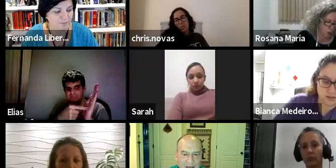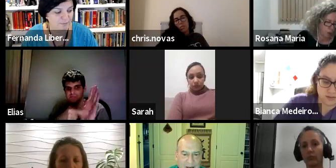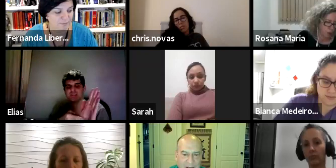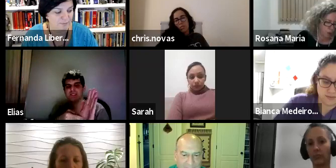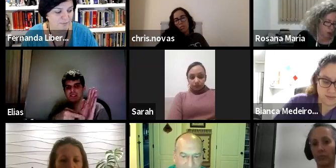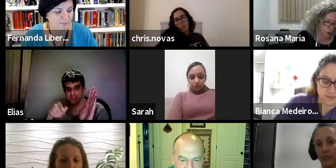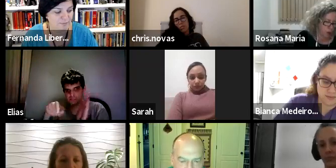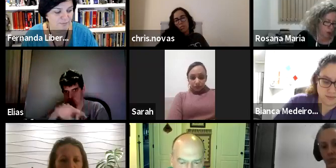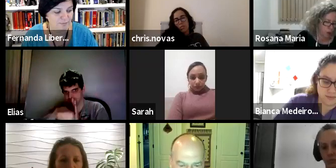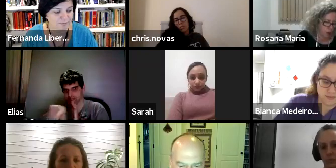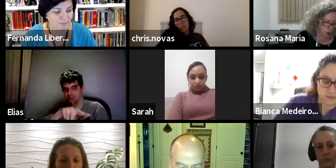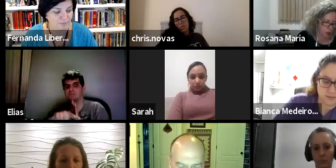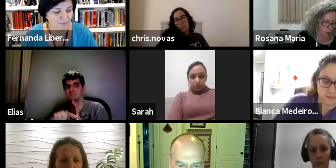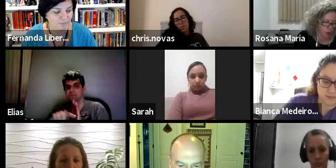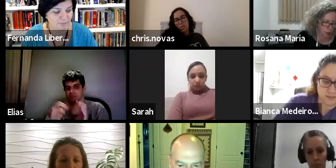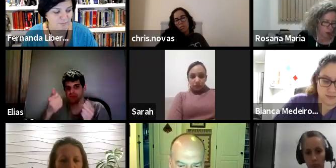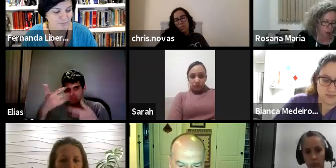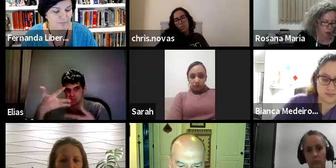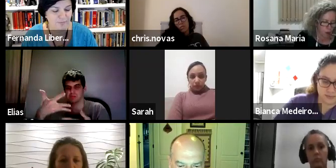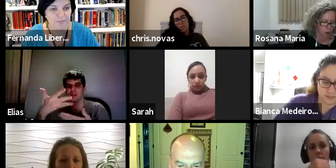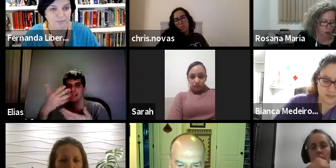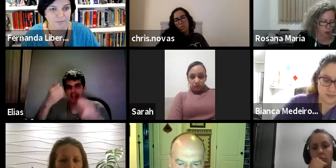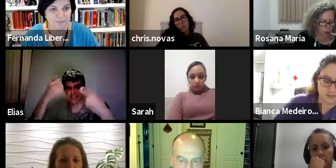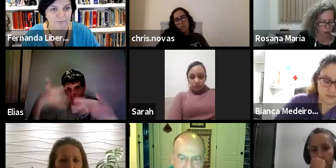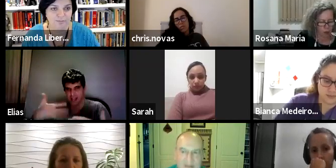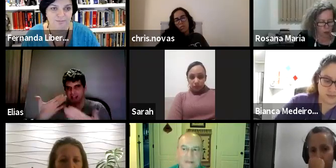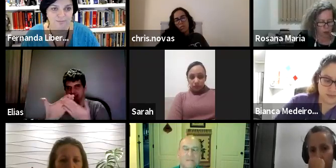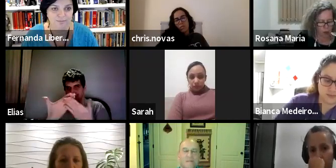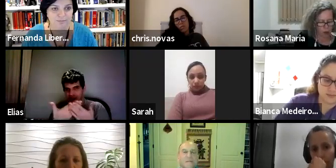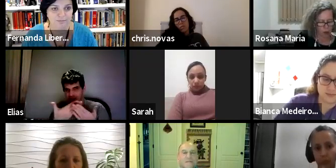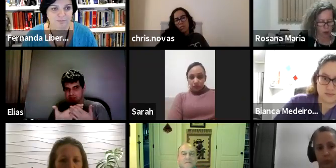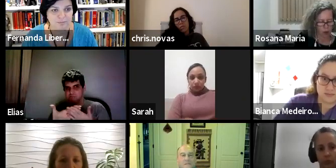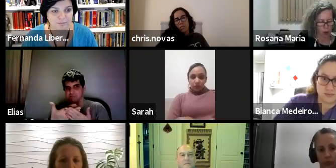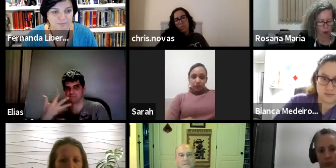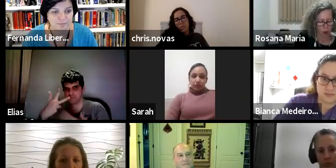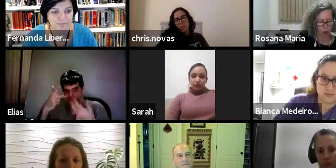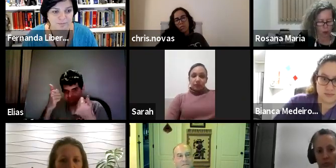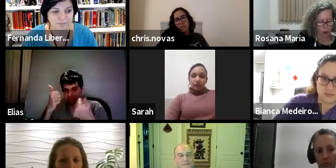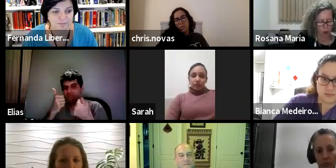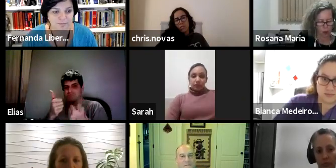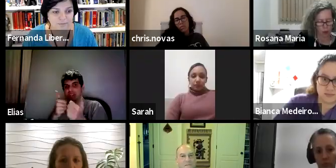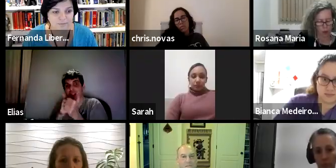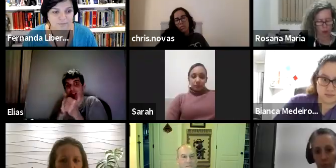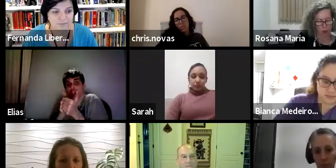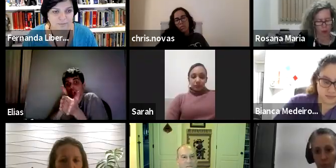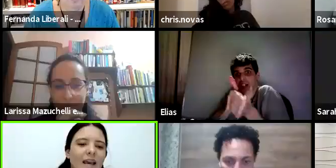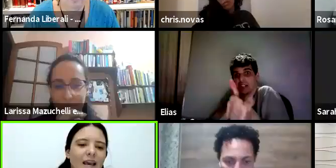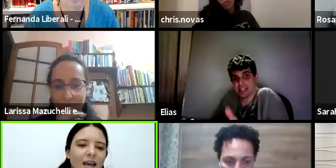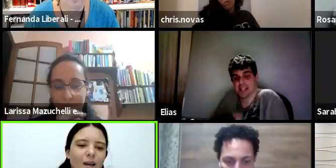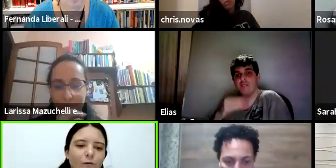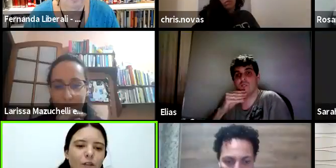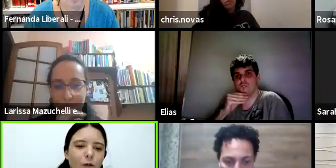Hello Can I say, remember Hello Can I say mid America this Can I say mid America they say philosophers. listening to listening to songs, let's say listening to songs. Let's say said I'm sorry Peter size, want